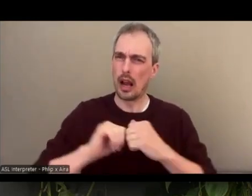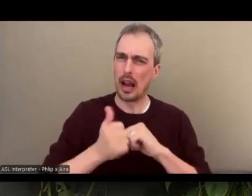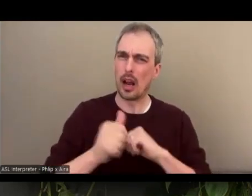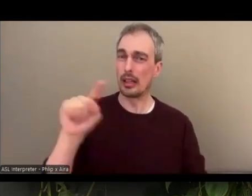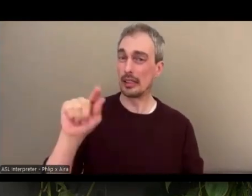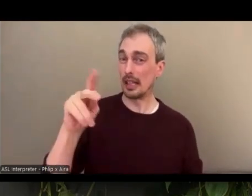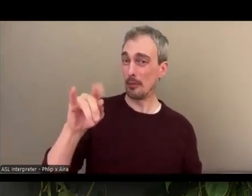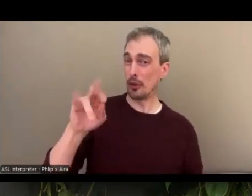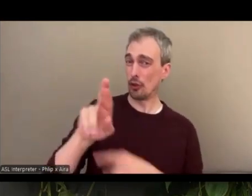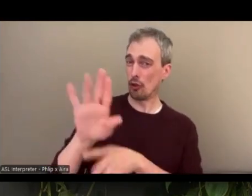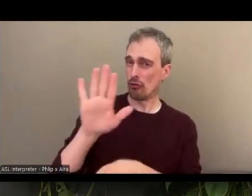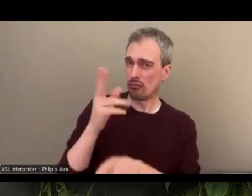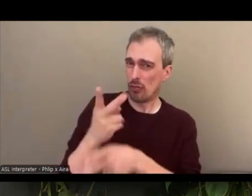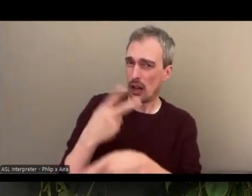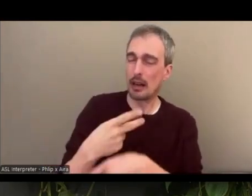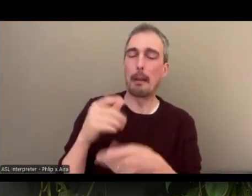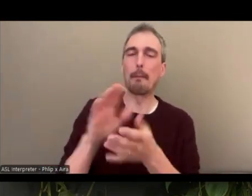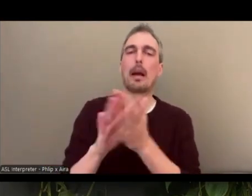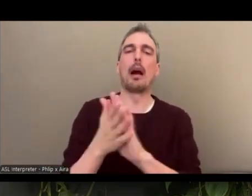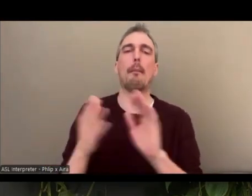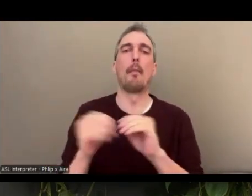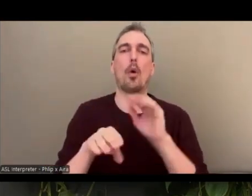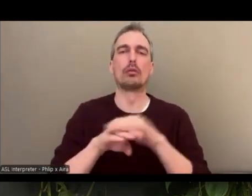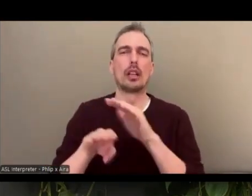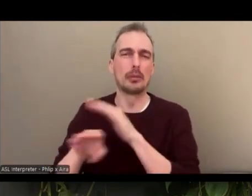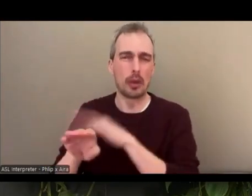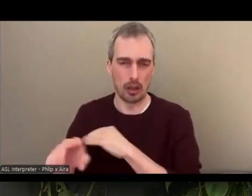And it's there that I met Weston Thayer, the other founder of Assistiv Labs.